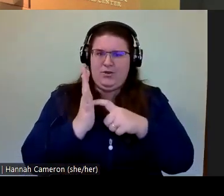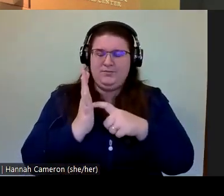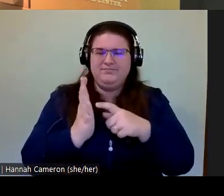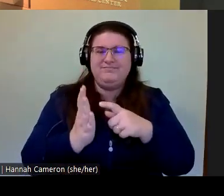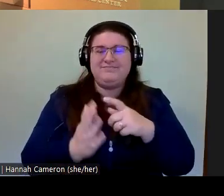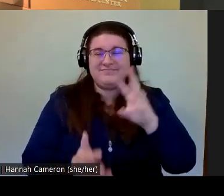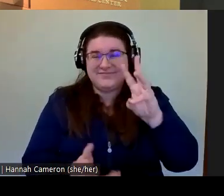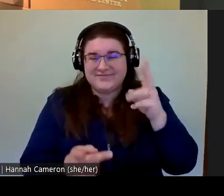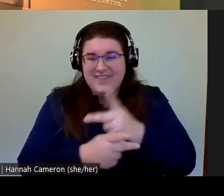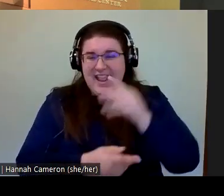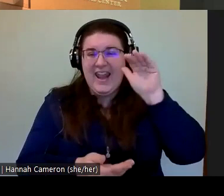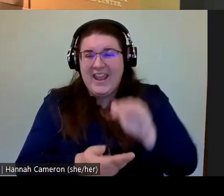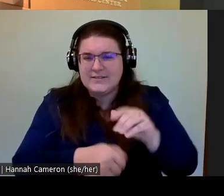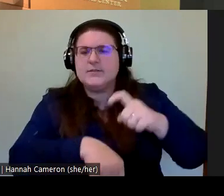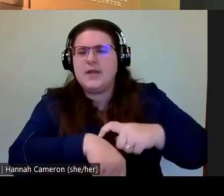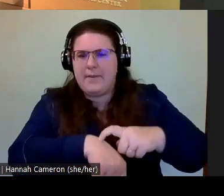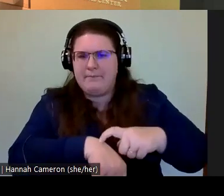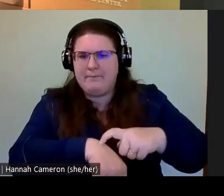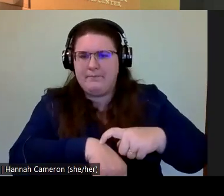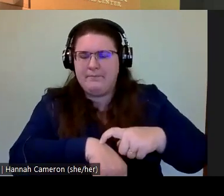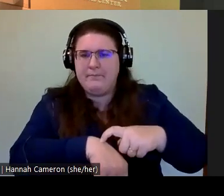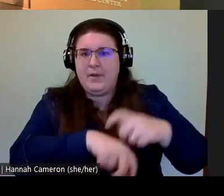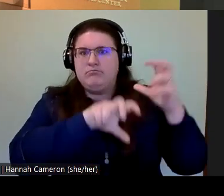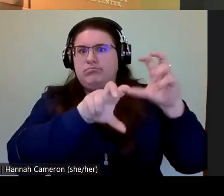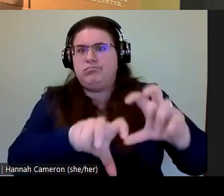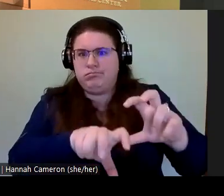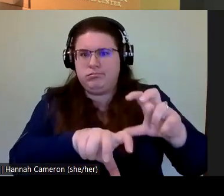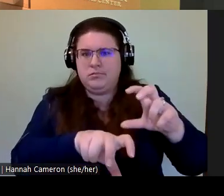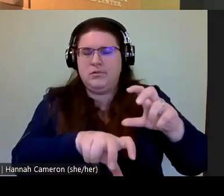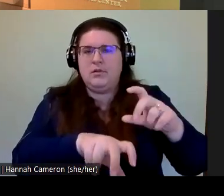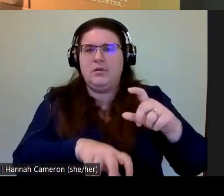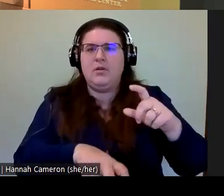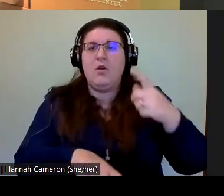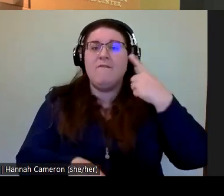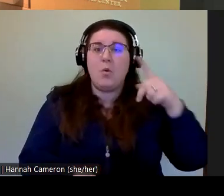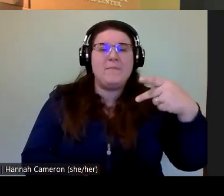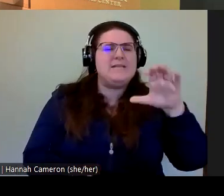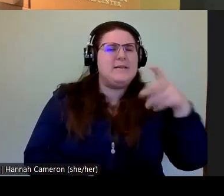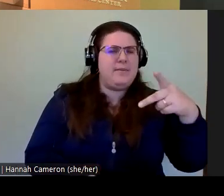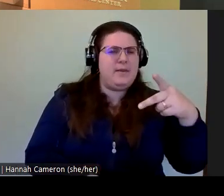with the collaborative care model than it took with a specialty care model uh you know uh but we